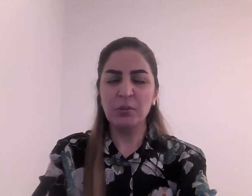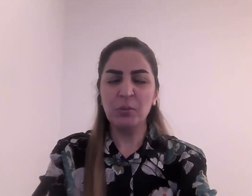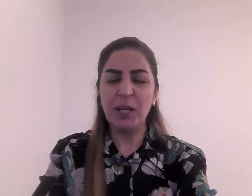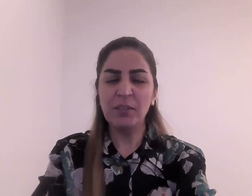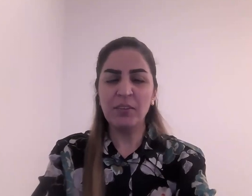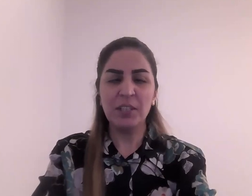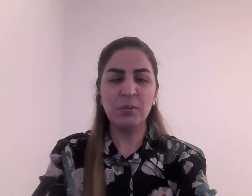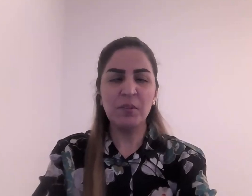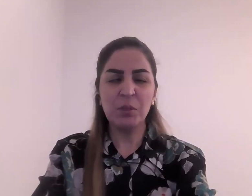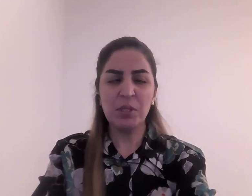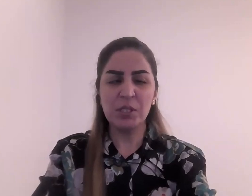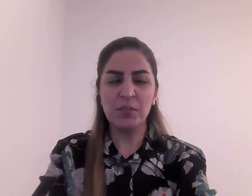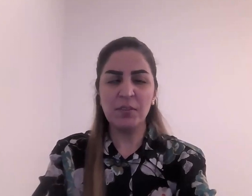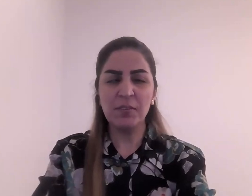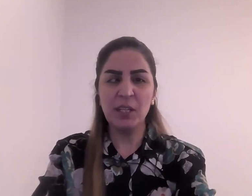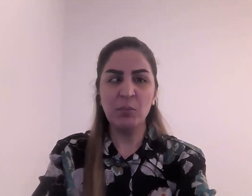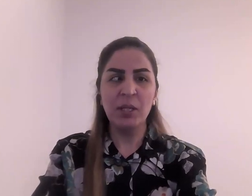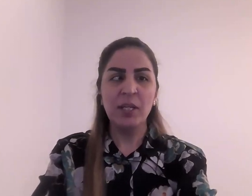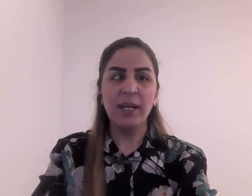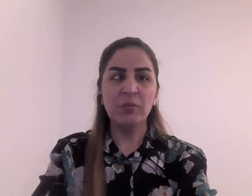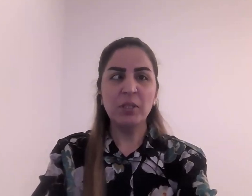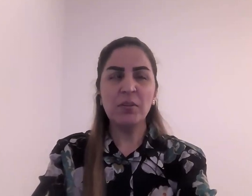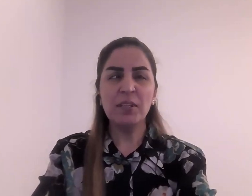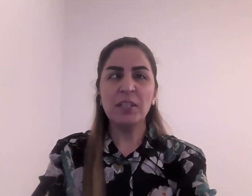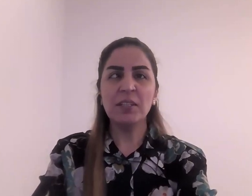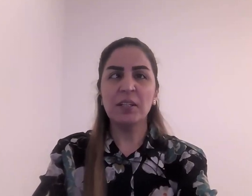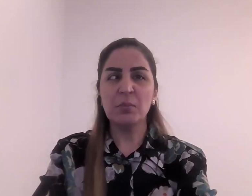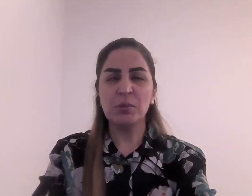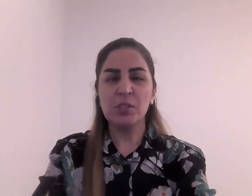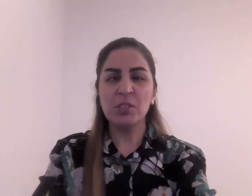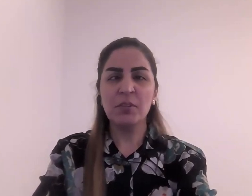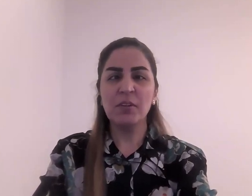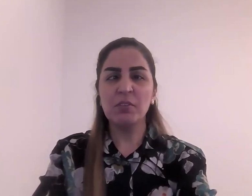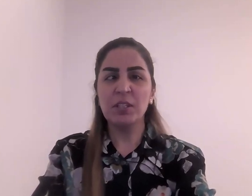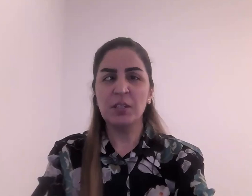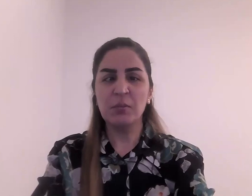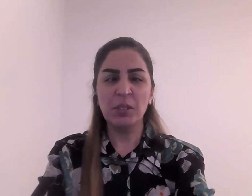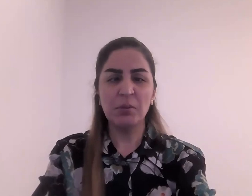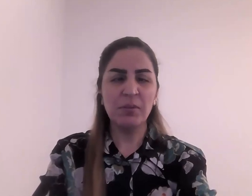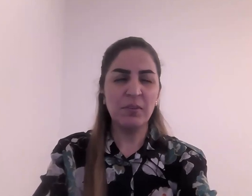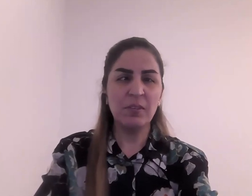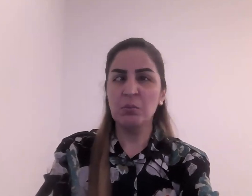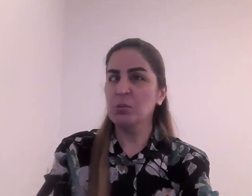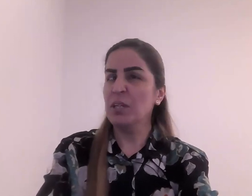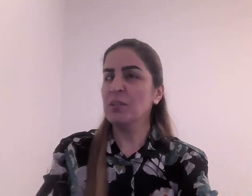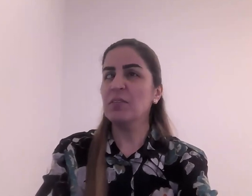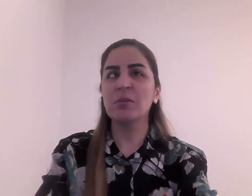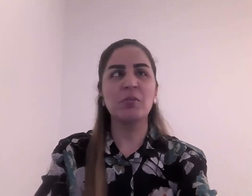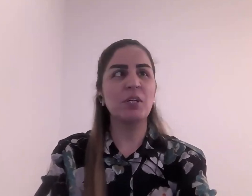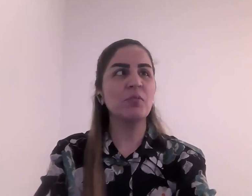system and what you think are the potentials of the U.S. system to address those. What